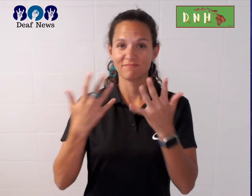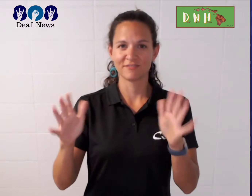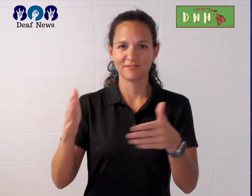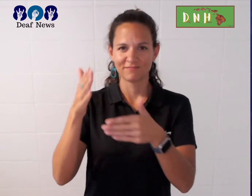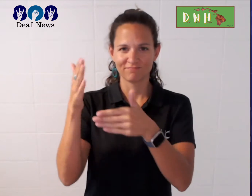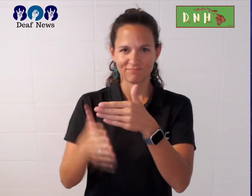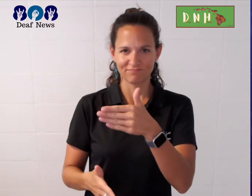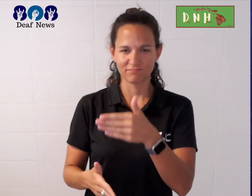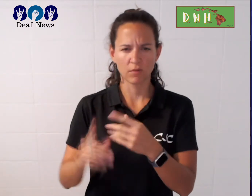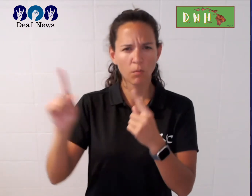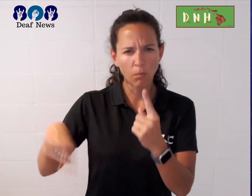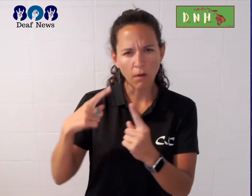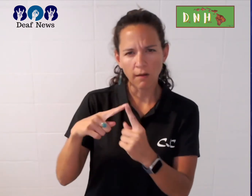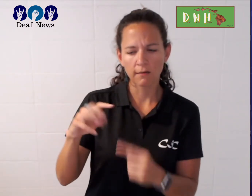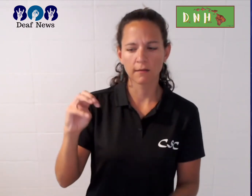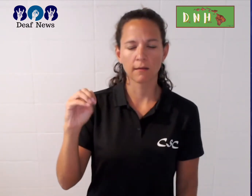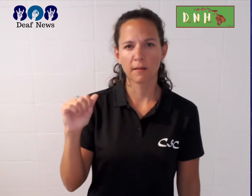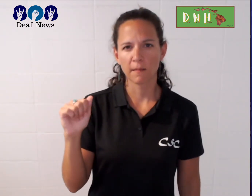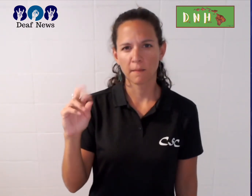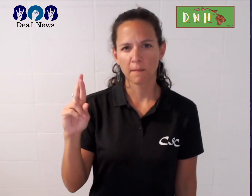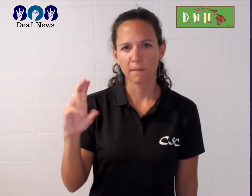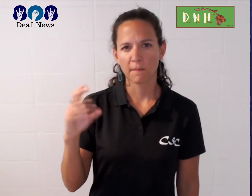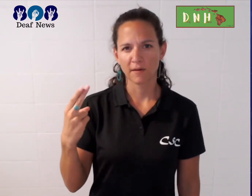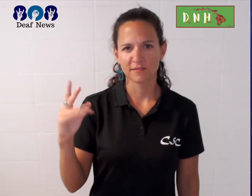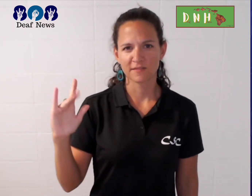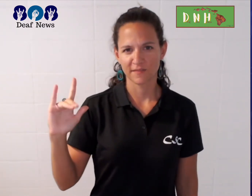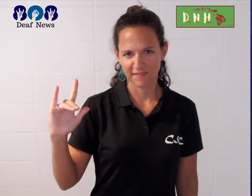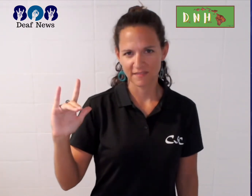The mandate will end on March 25th.